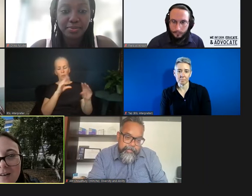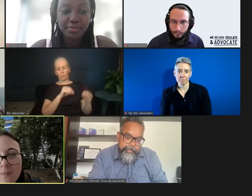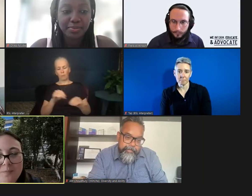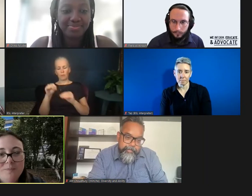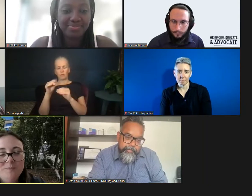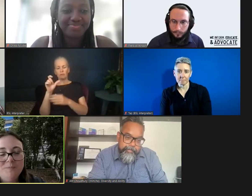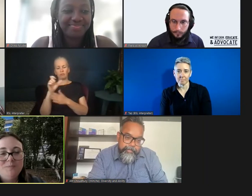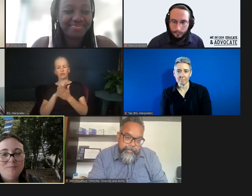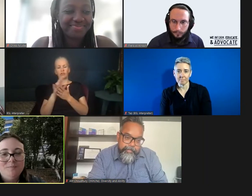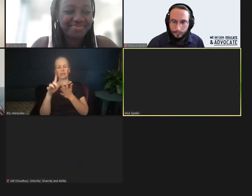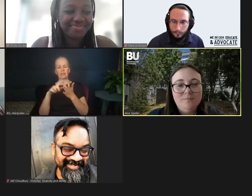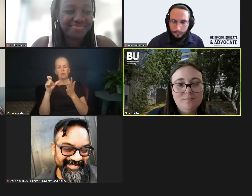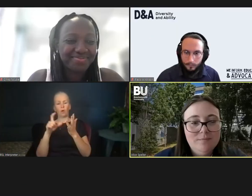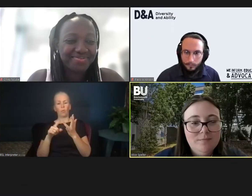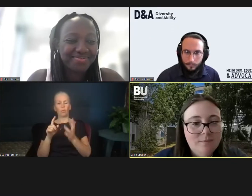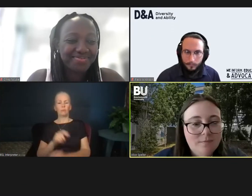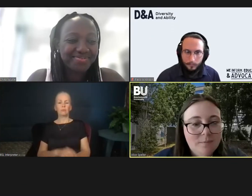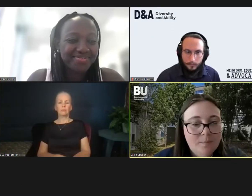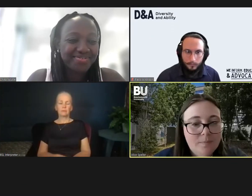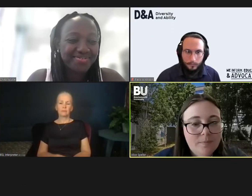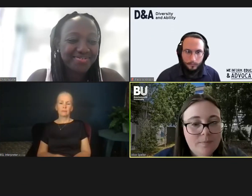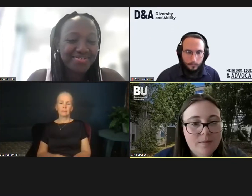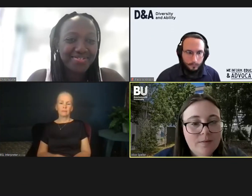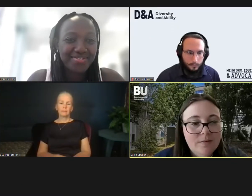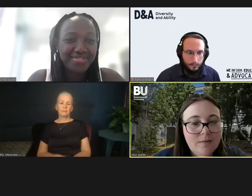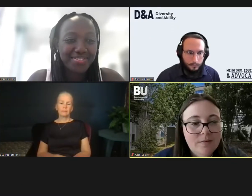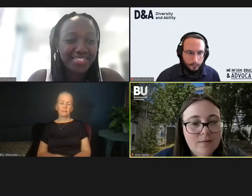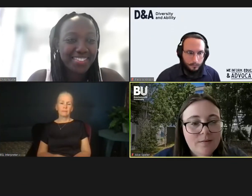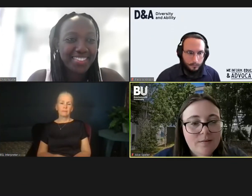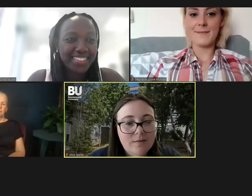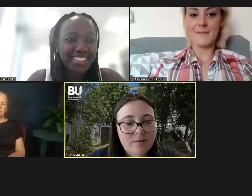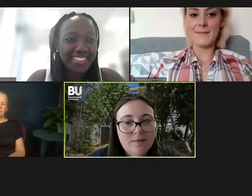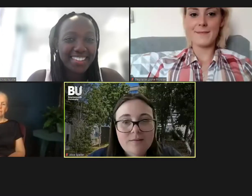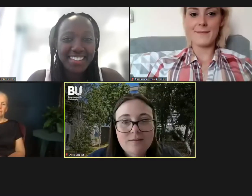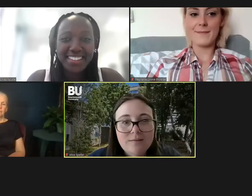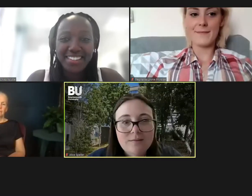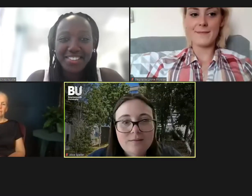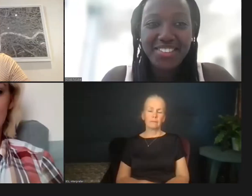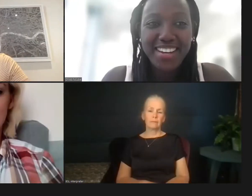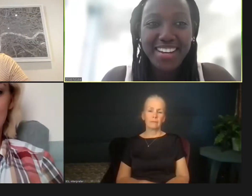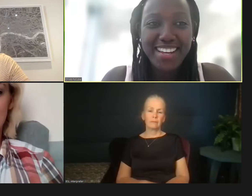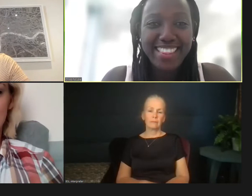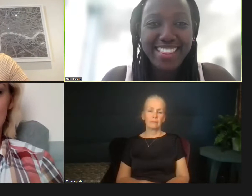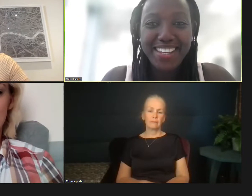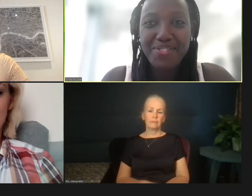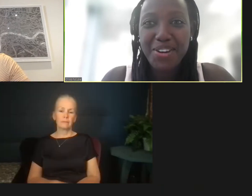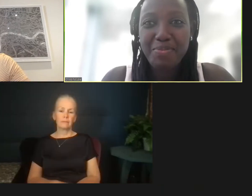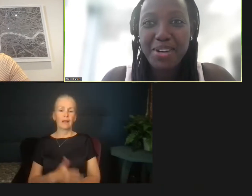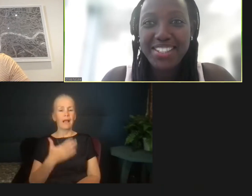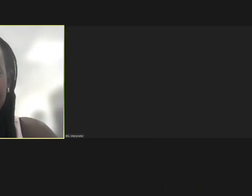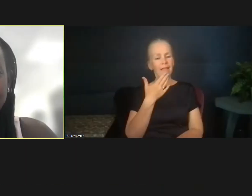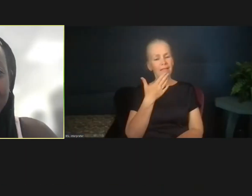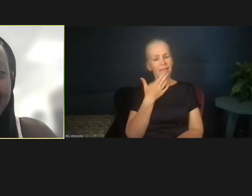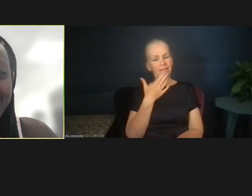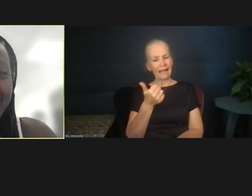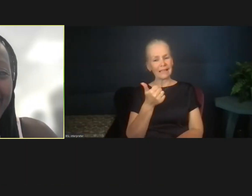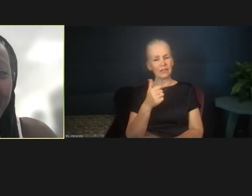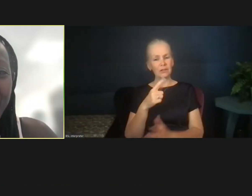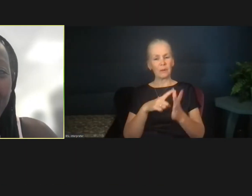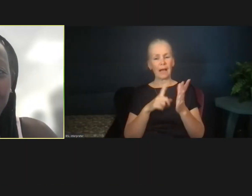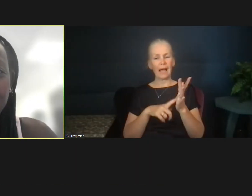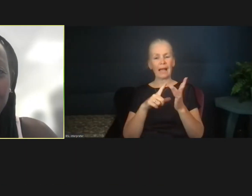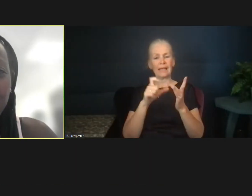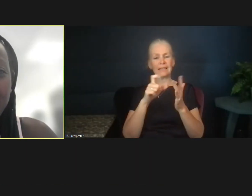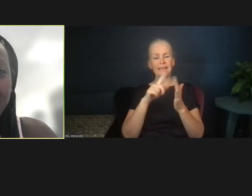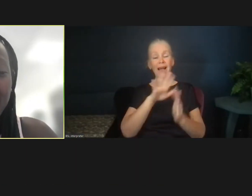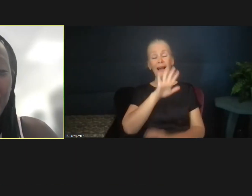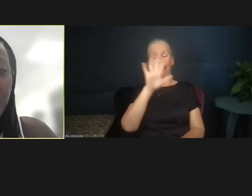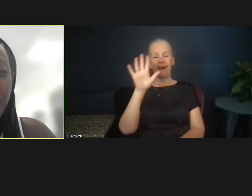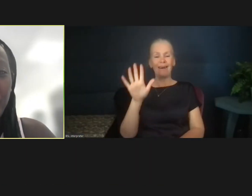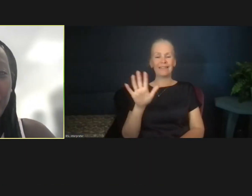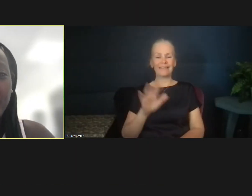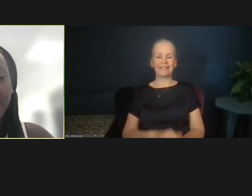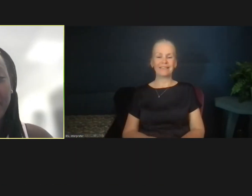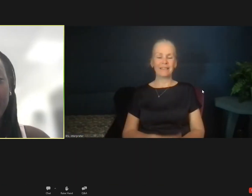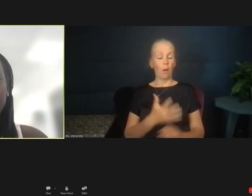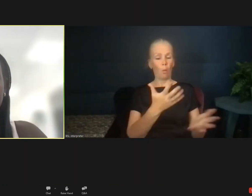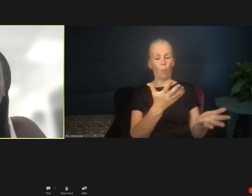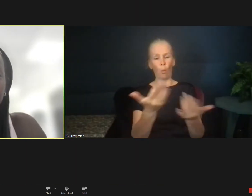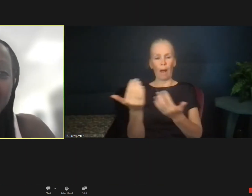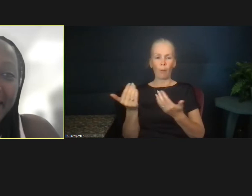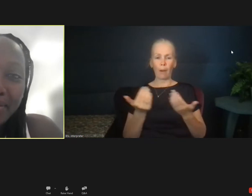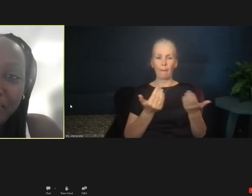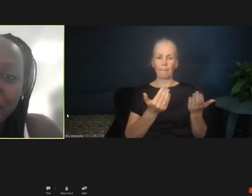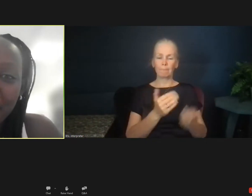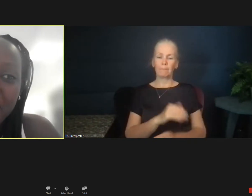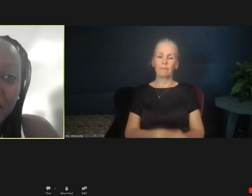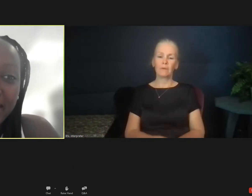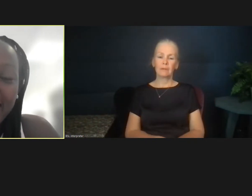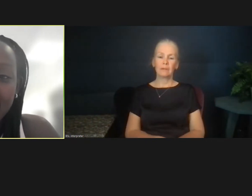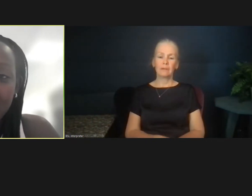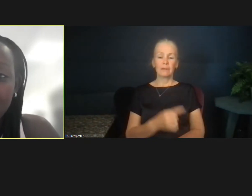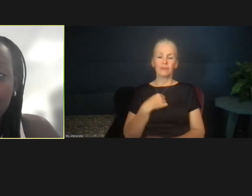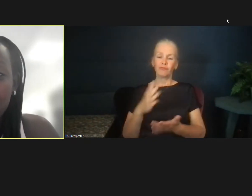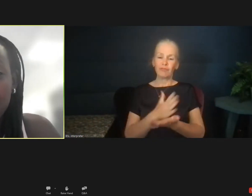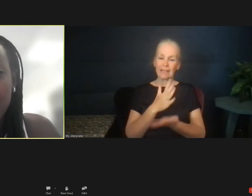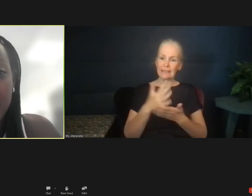Chiko: Great thank you very much, Alice. Hello everyone. Welcome. I'm really excited for this